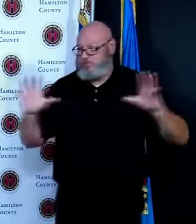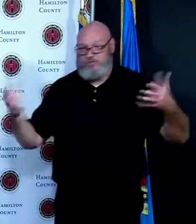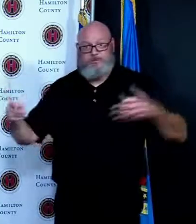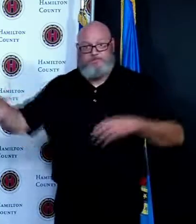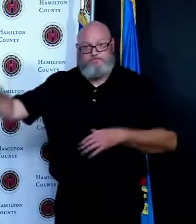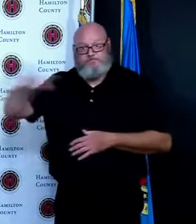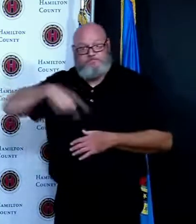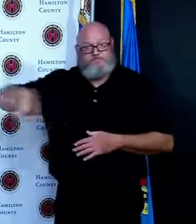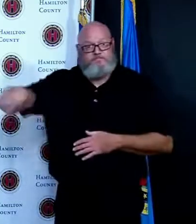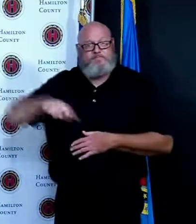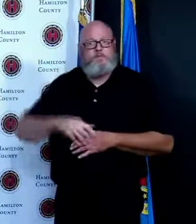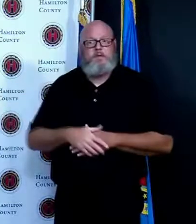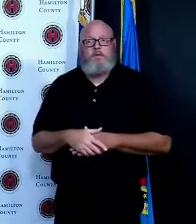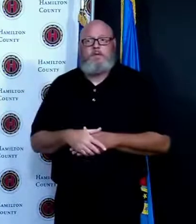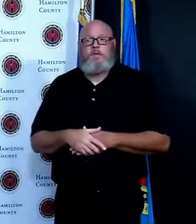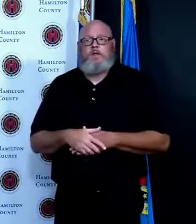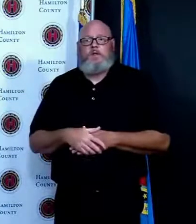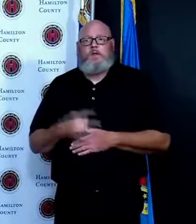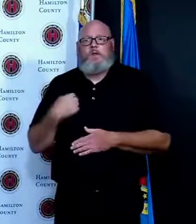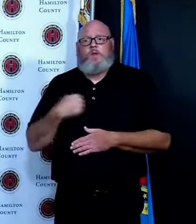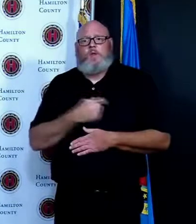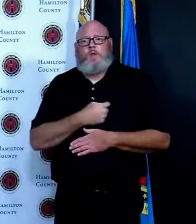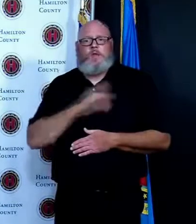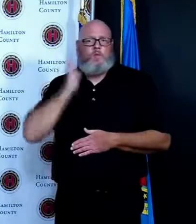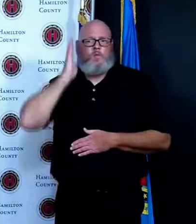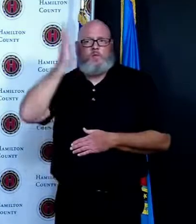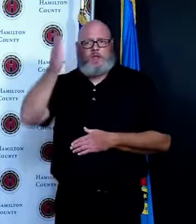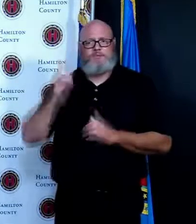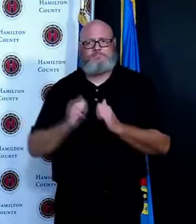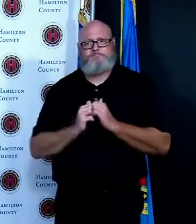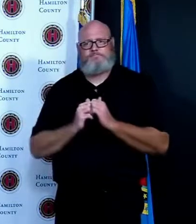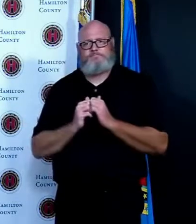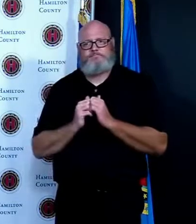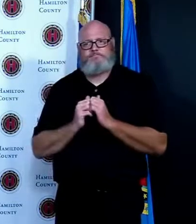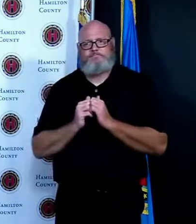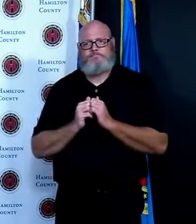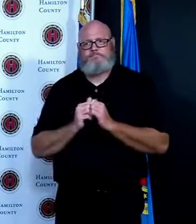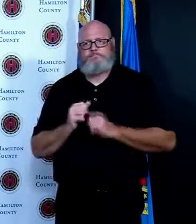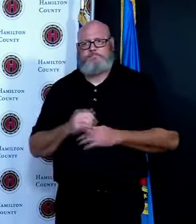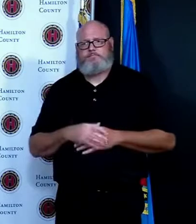this is as you can imagine we've all heard the stories about increase in needs especially for